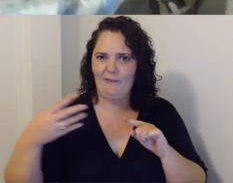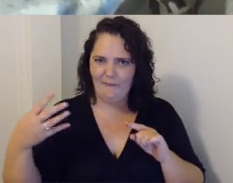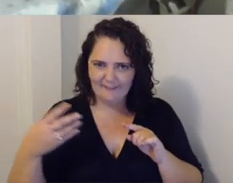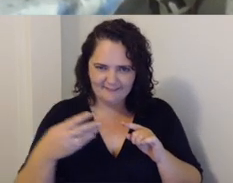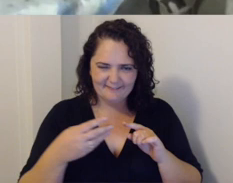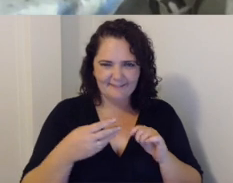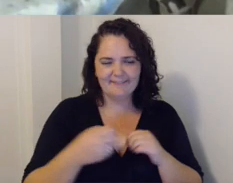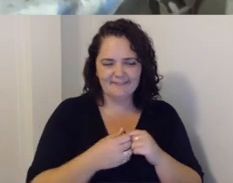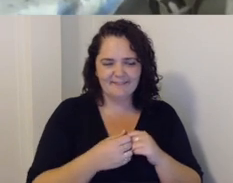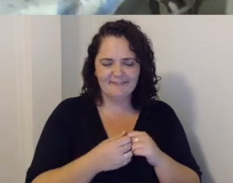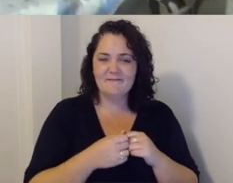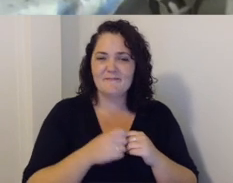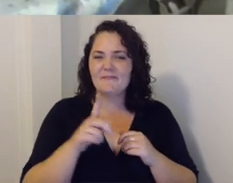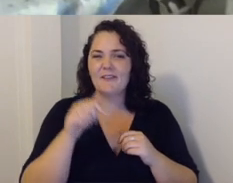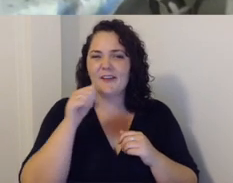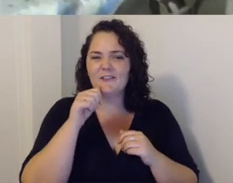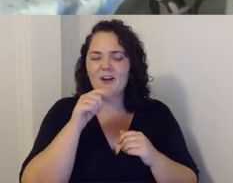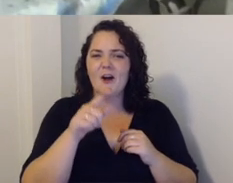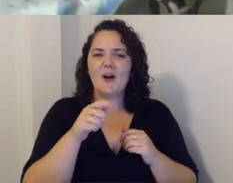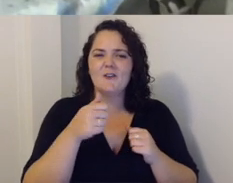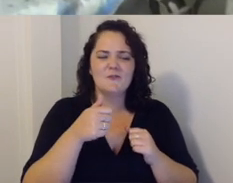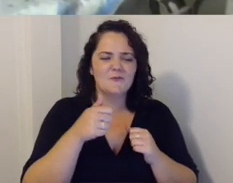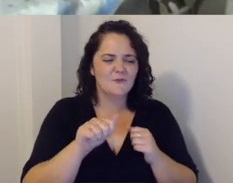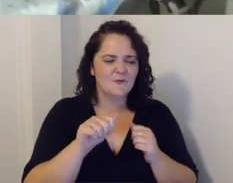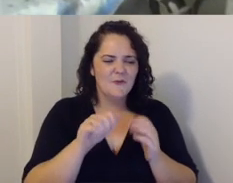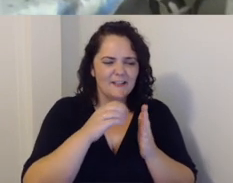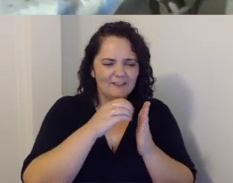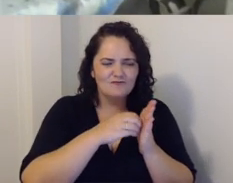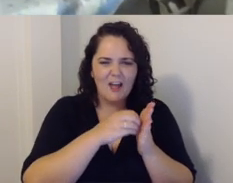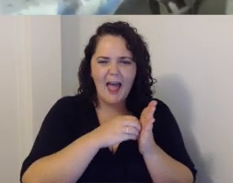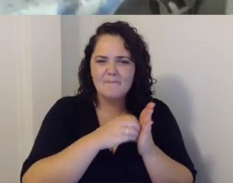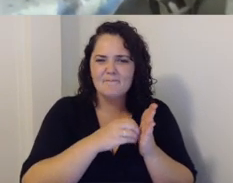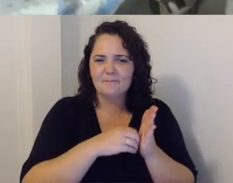You could try scraping your drawing with one of those cartridges that you buy yeah yeah anything